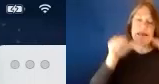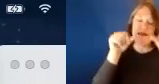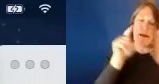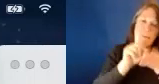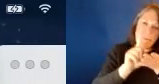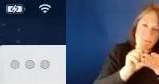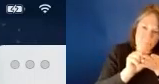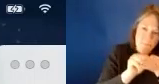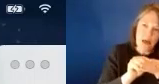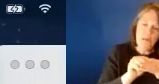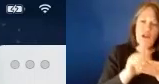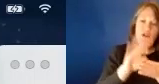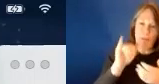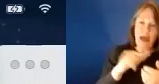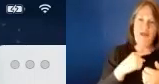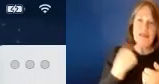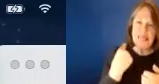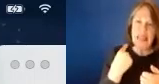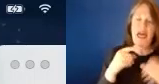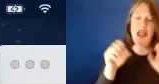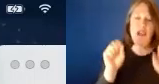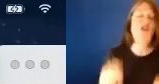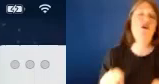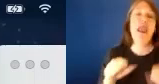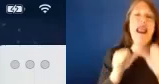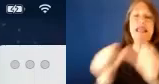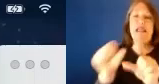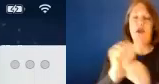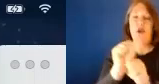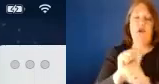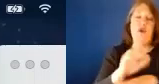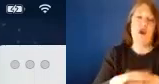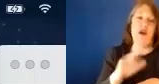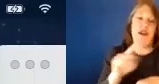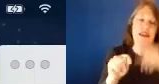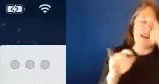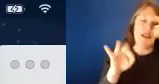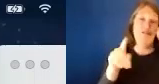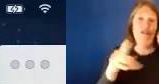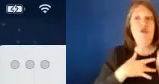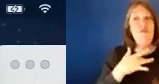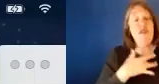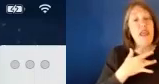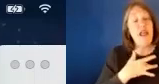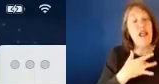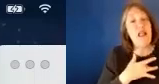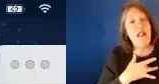deadline. You can continue to work on it. If you feel that there are some things in